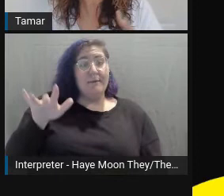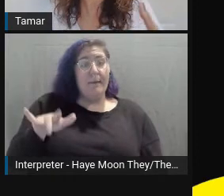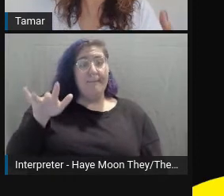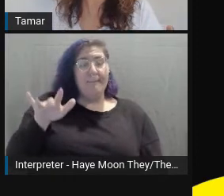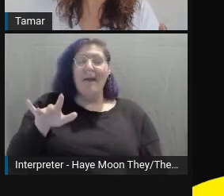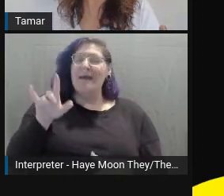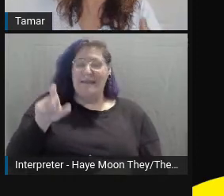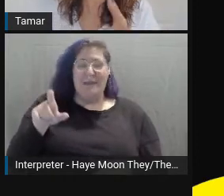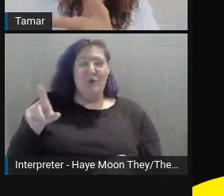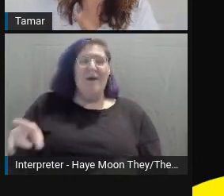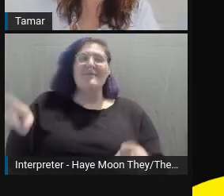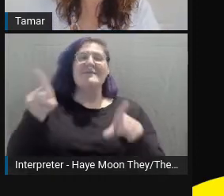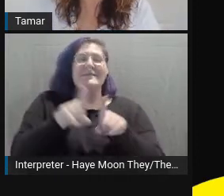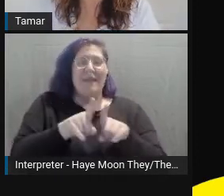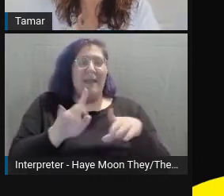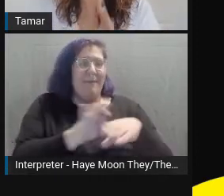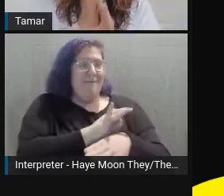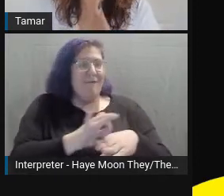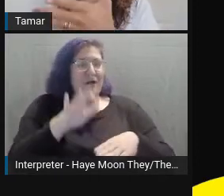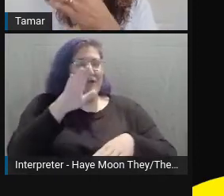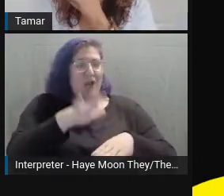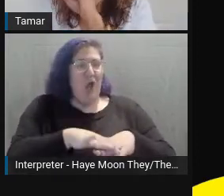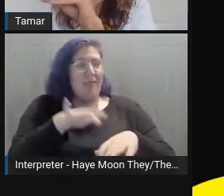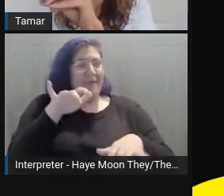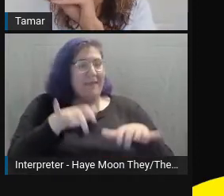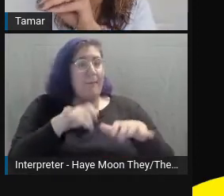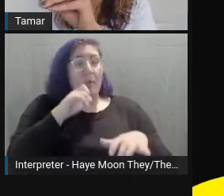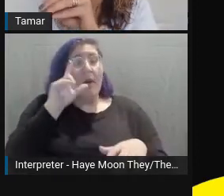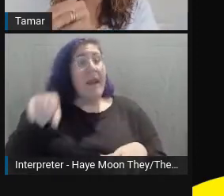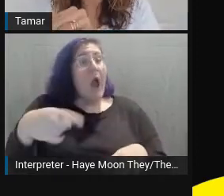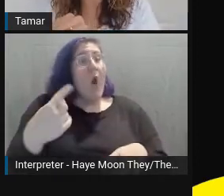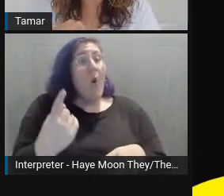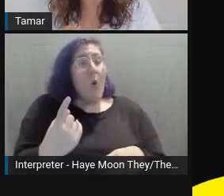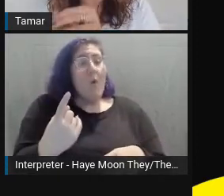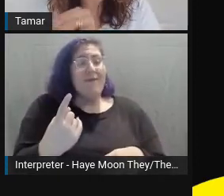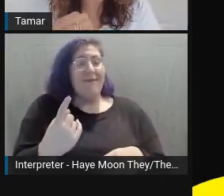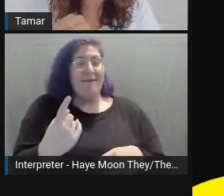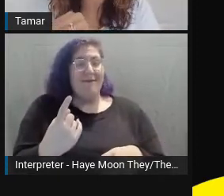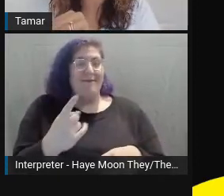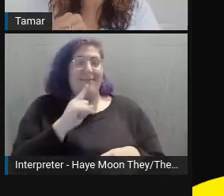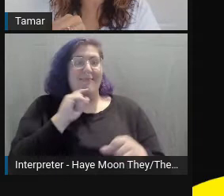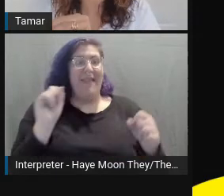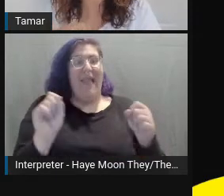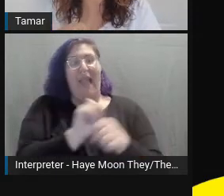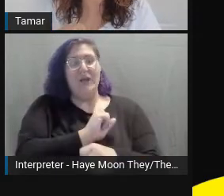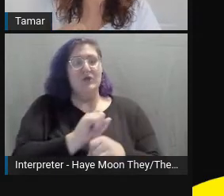Not only the function of the actual element, the button,